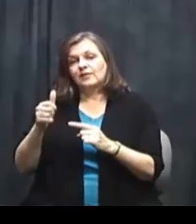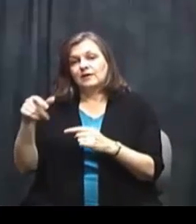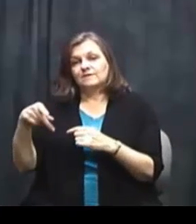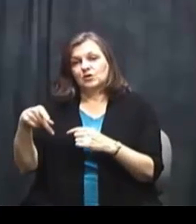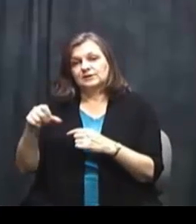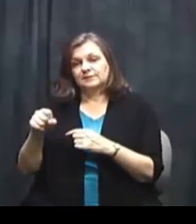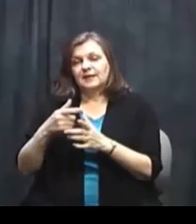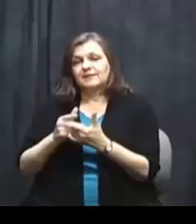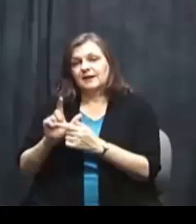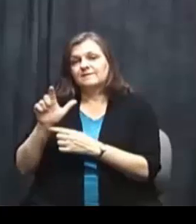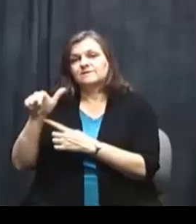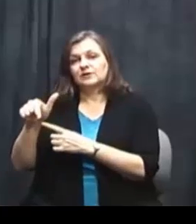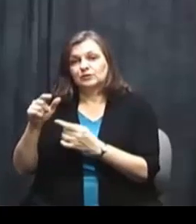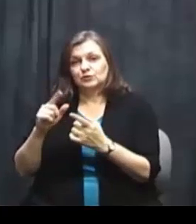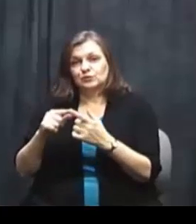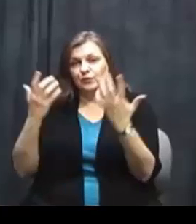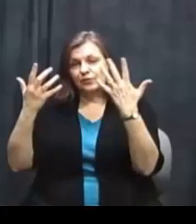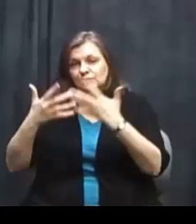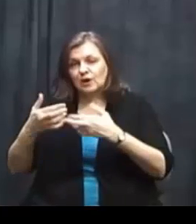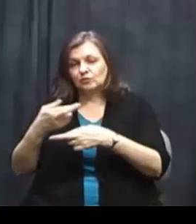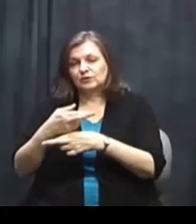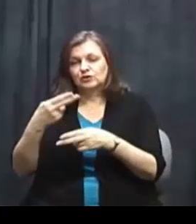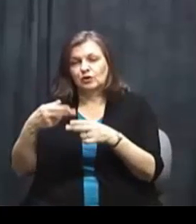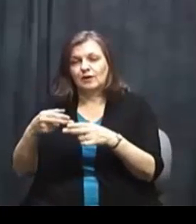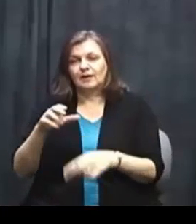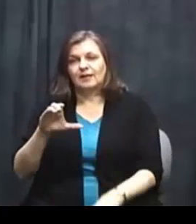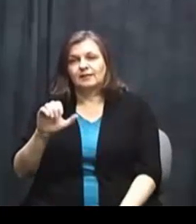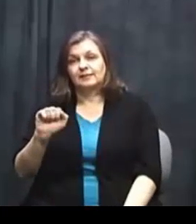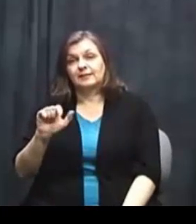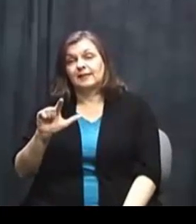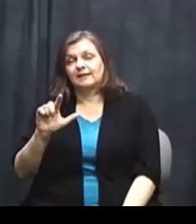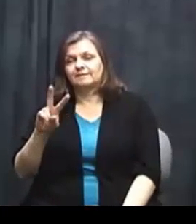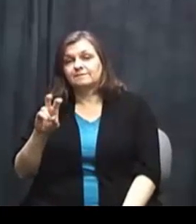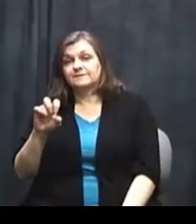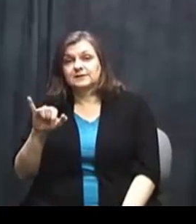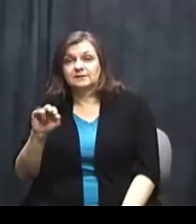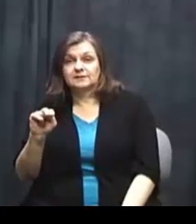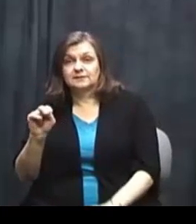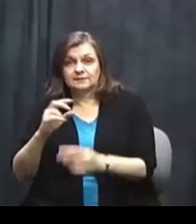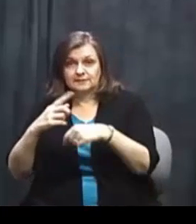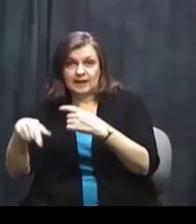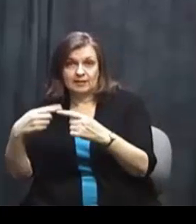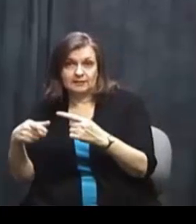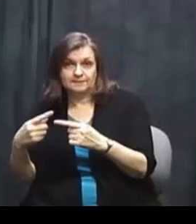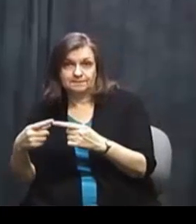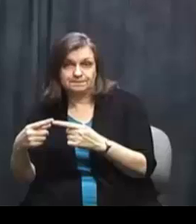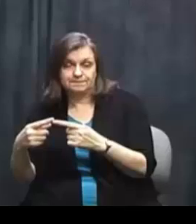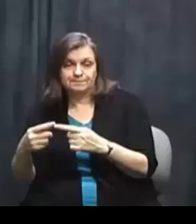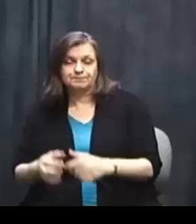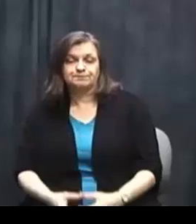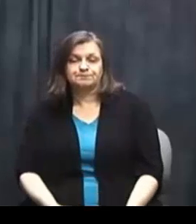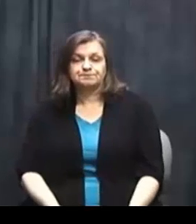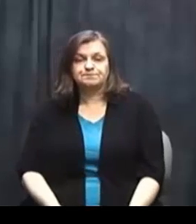to the Calvin cycle for the dark reaction where we can actually make glucose